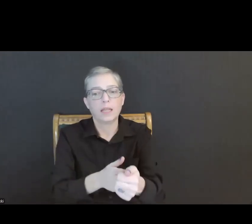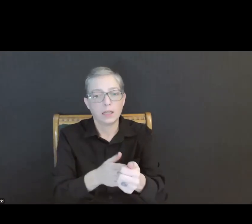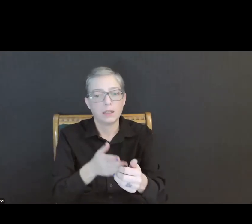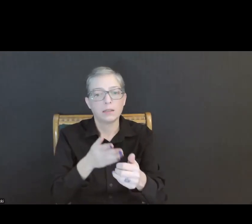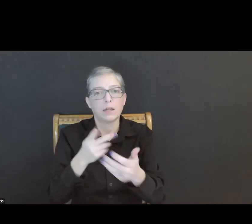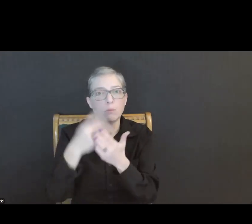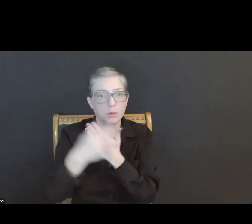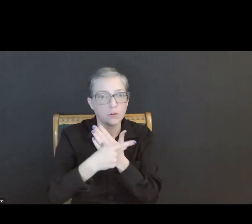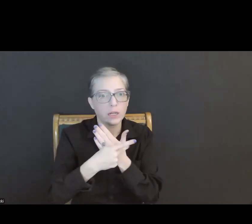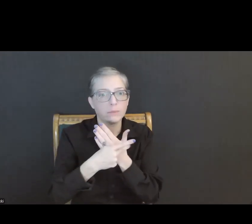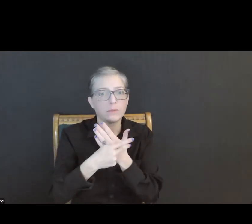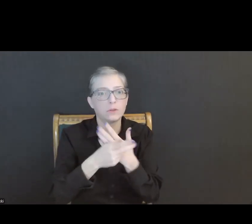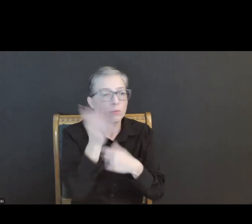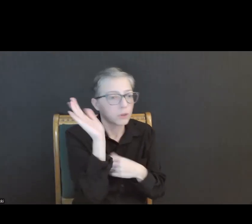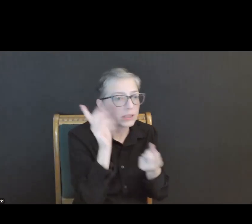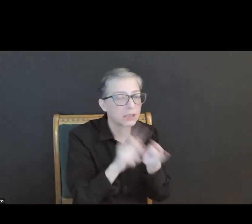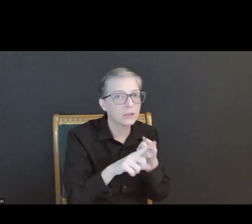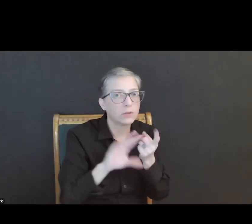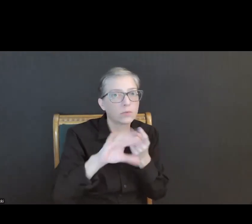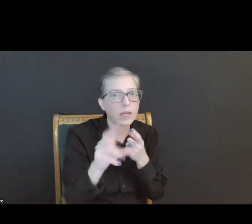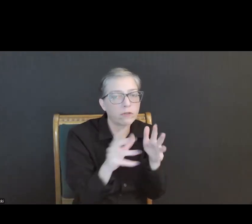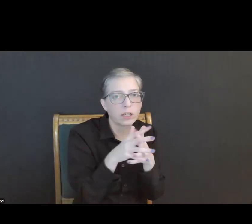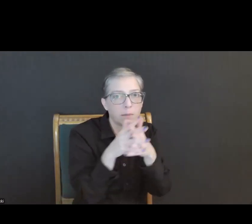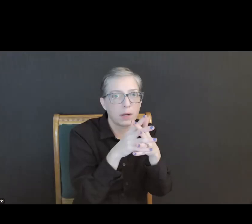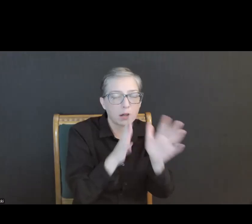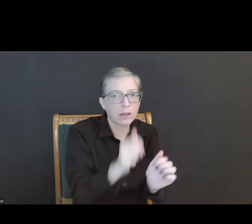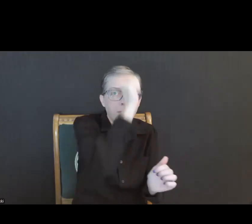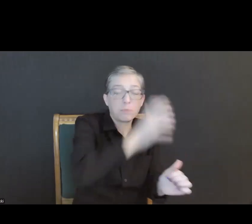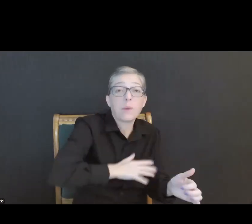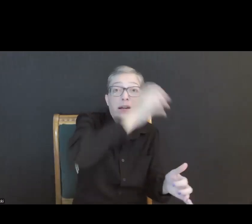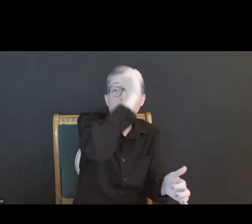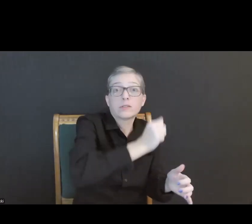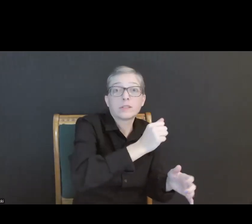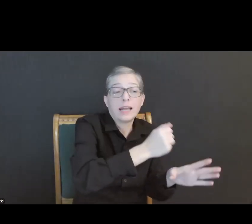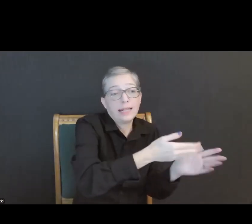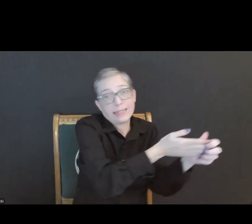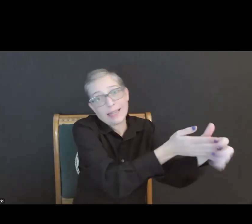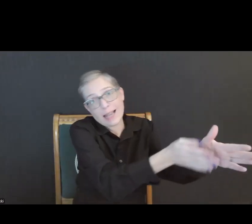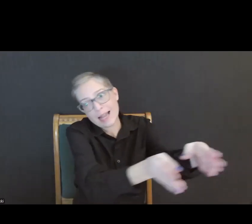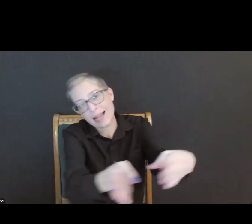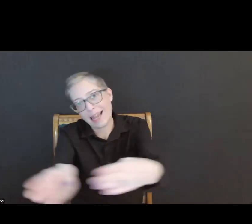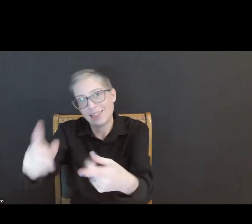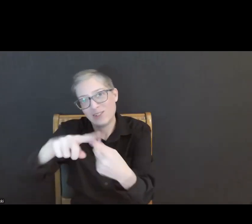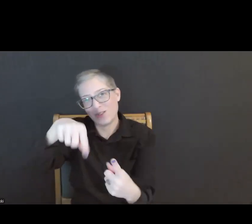try to get them into this form of U work um just because I know it's been rewarding so